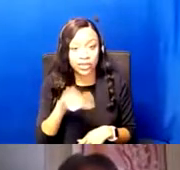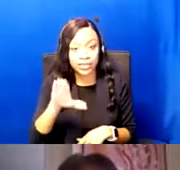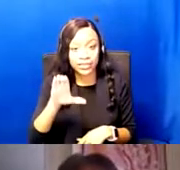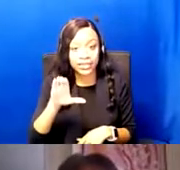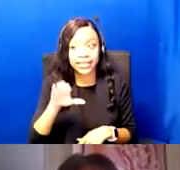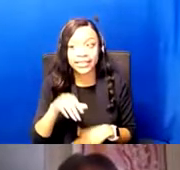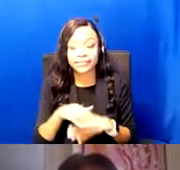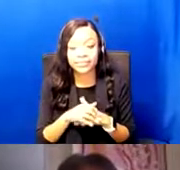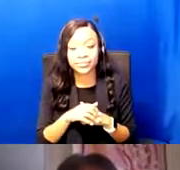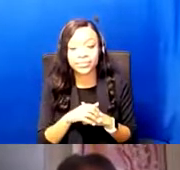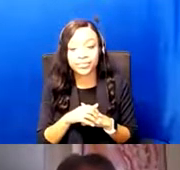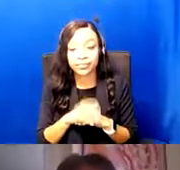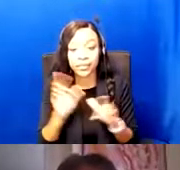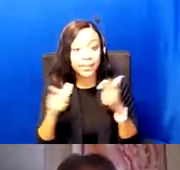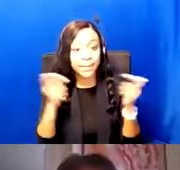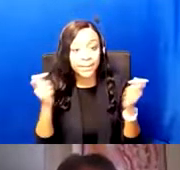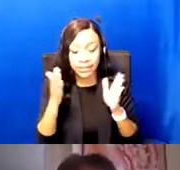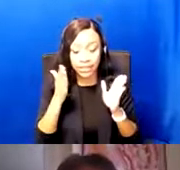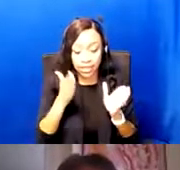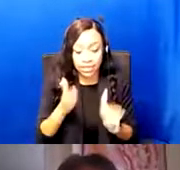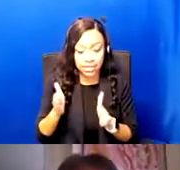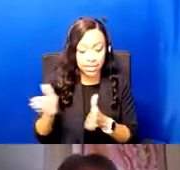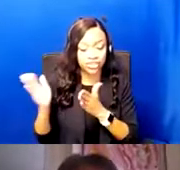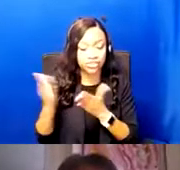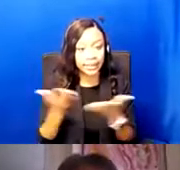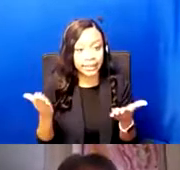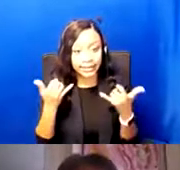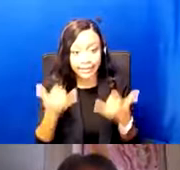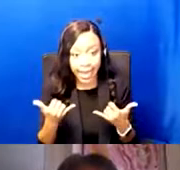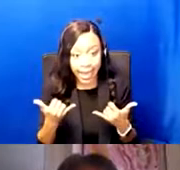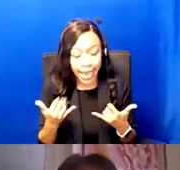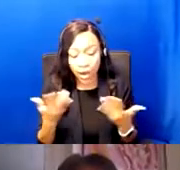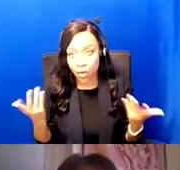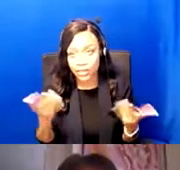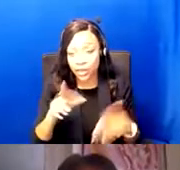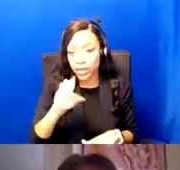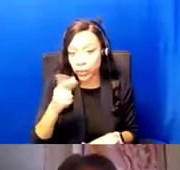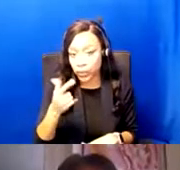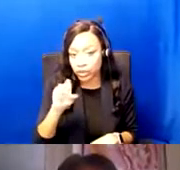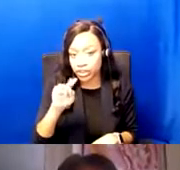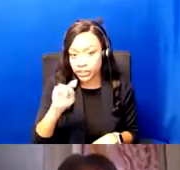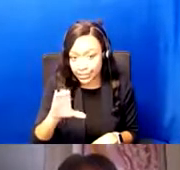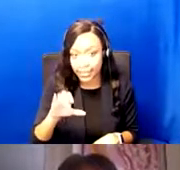The biggest logistic hurdles are the usual suspects, everybody talks about visa, international airfare